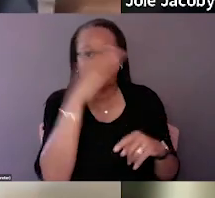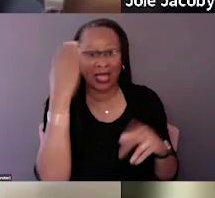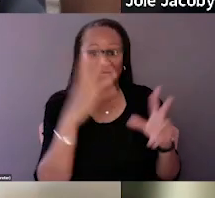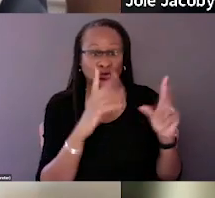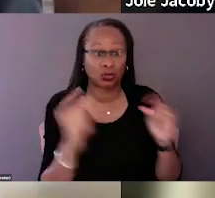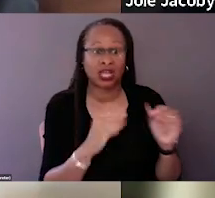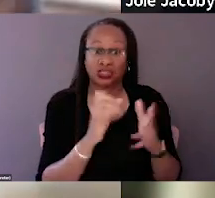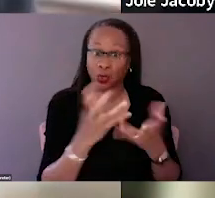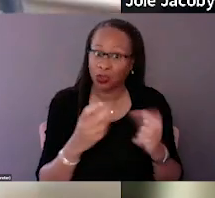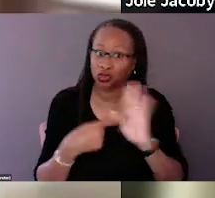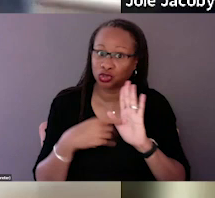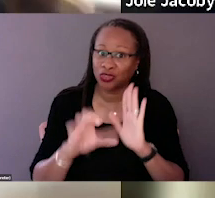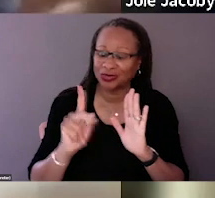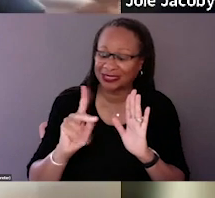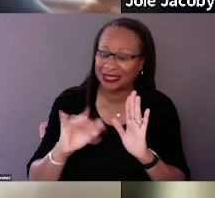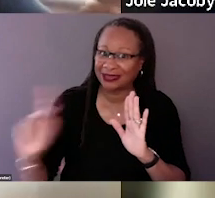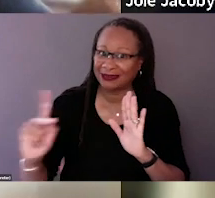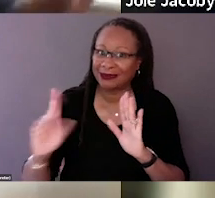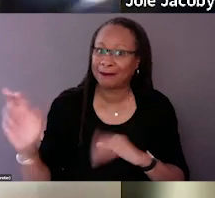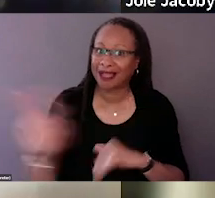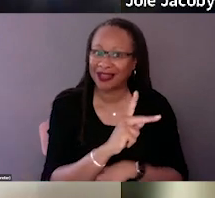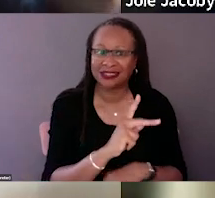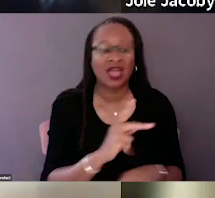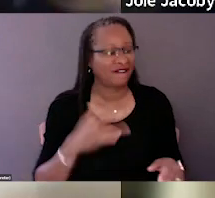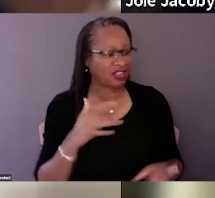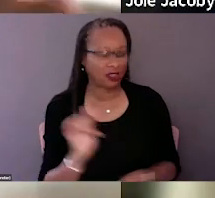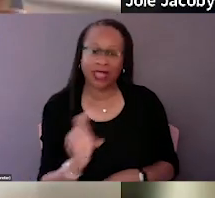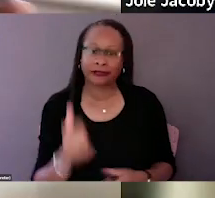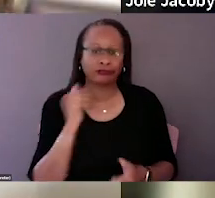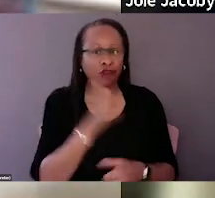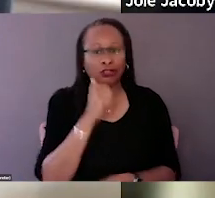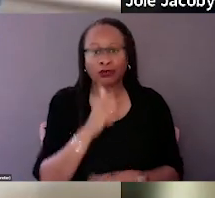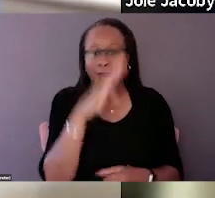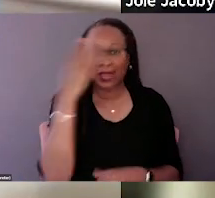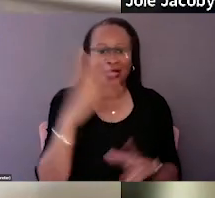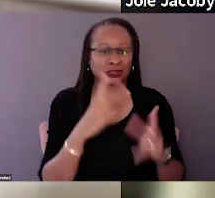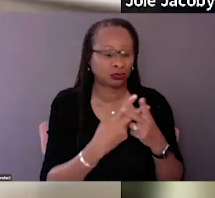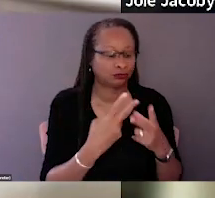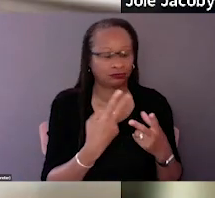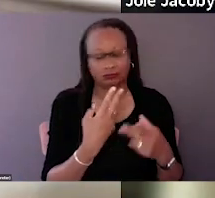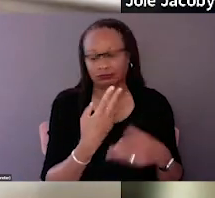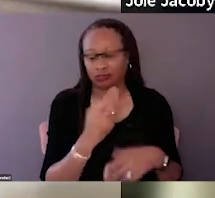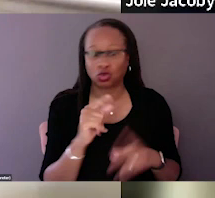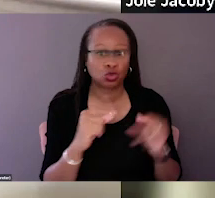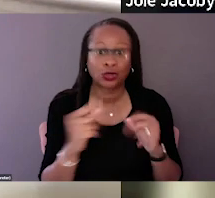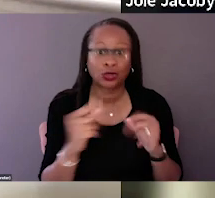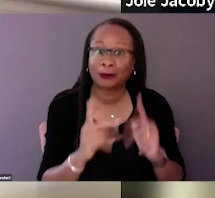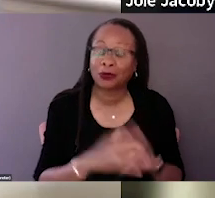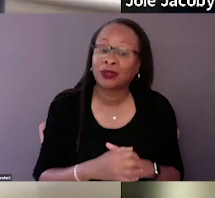just feel like regular Black Twitter people. You know what I mean, so we have people who are, because obviously, when the trailer dropped,